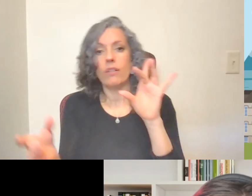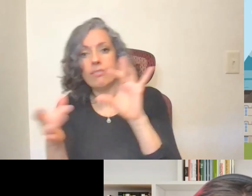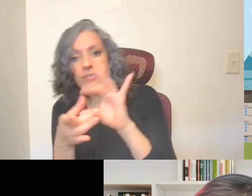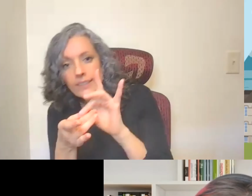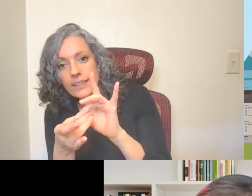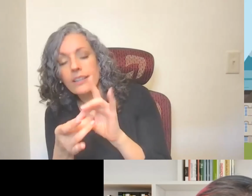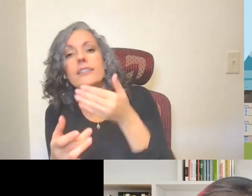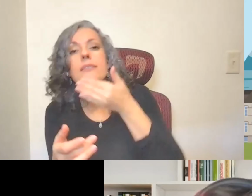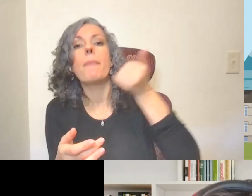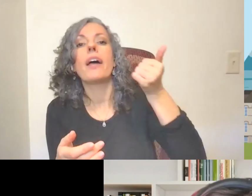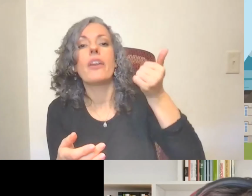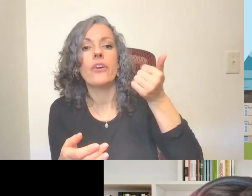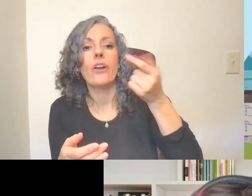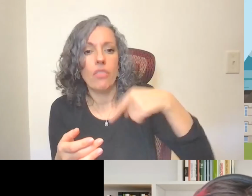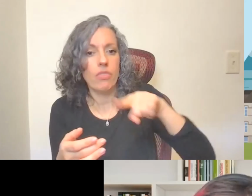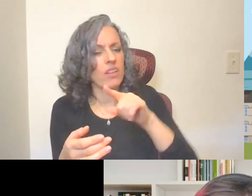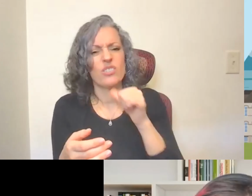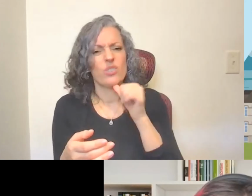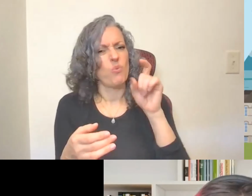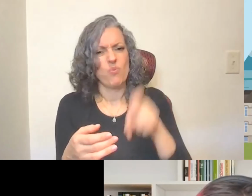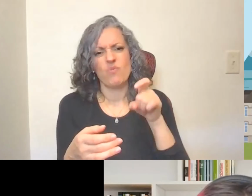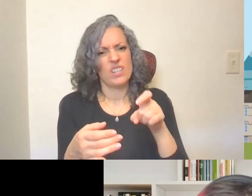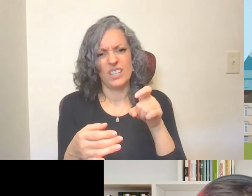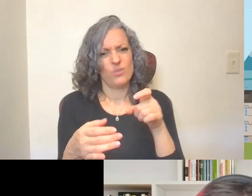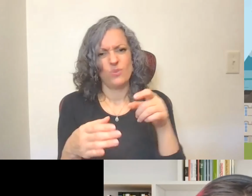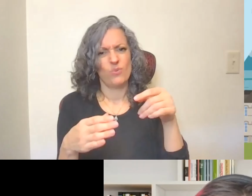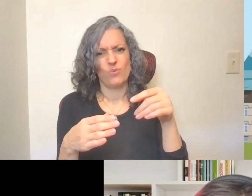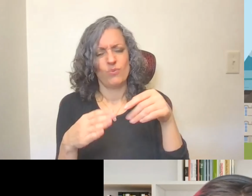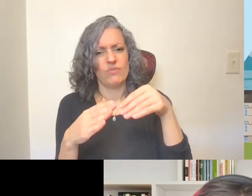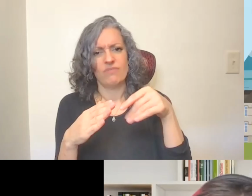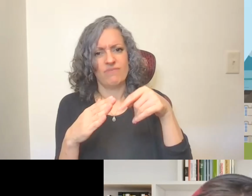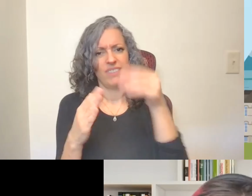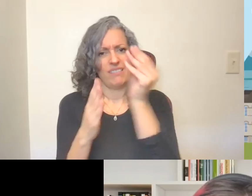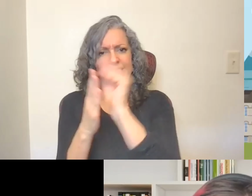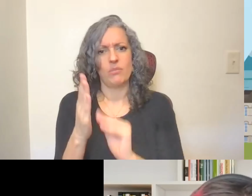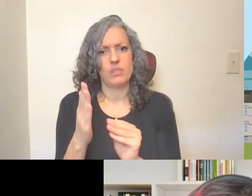then you don't need to go into that level of documentation, you know. But if they don't,